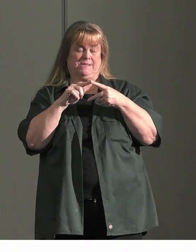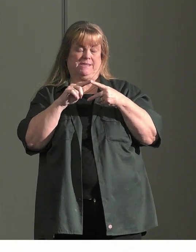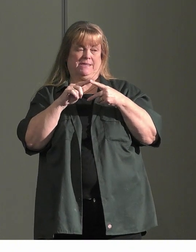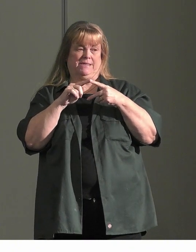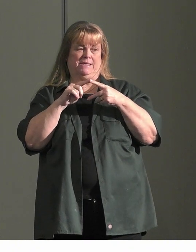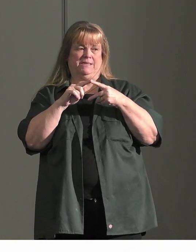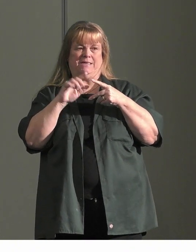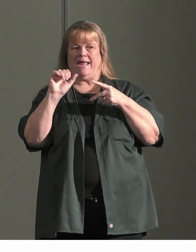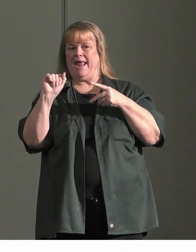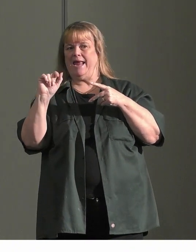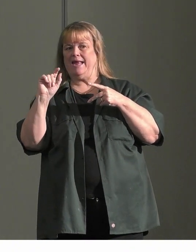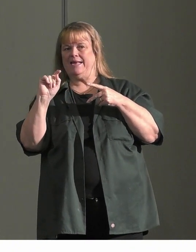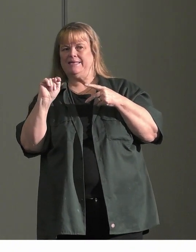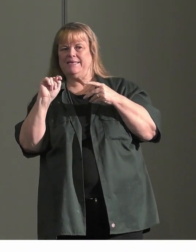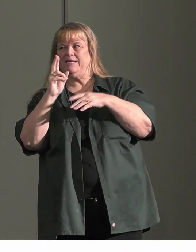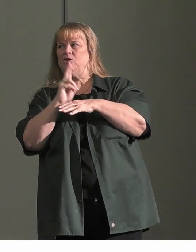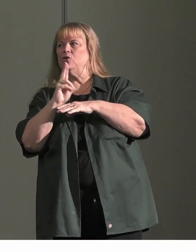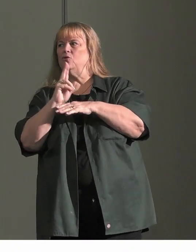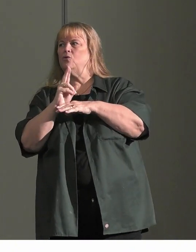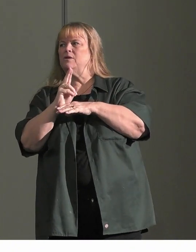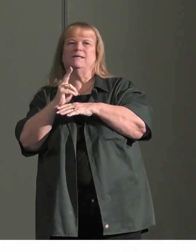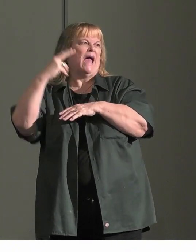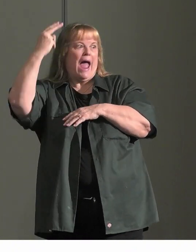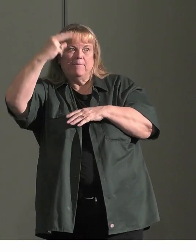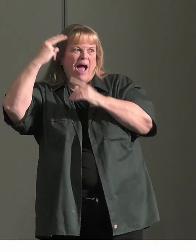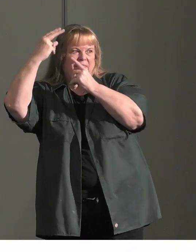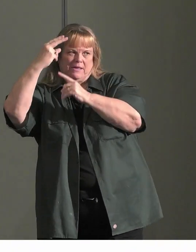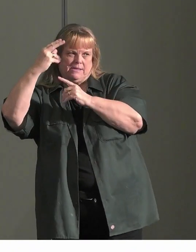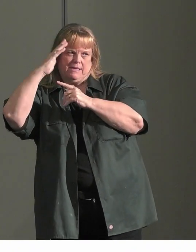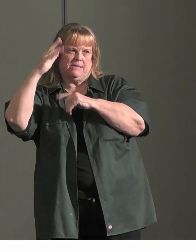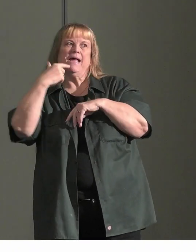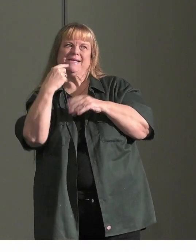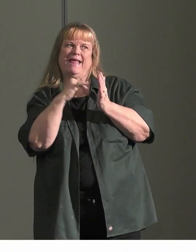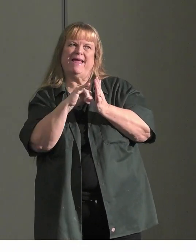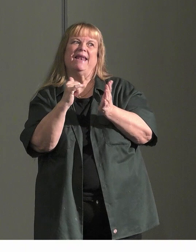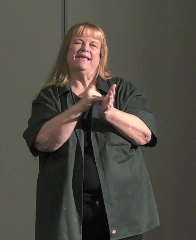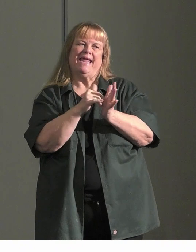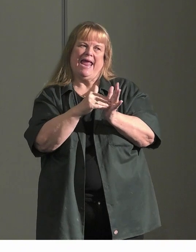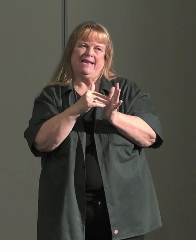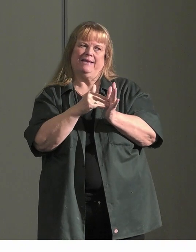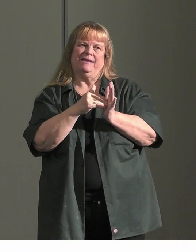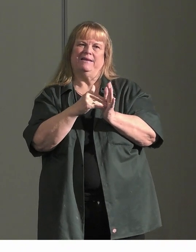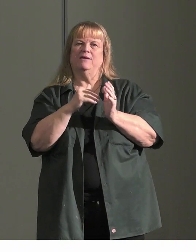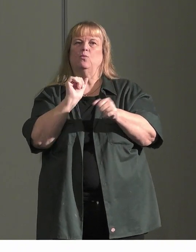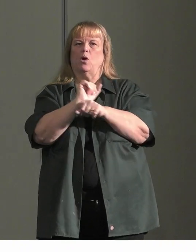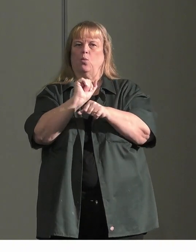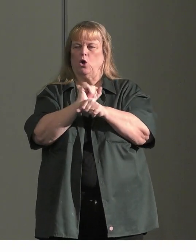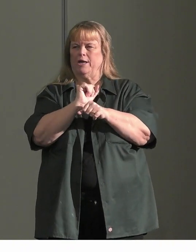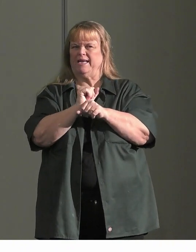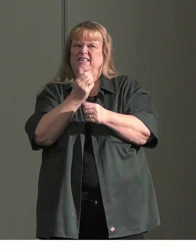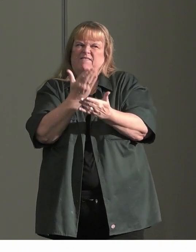AT users uncover more. These are hypothesis. These are things we worked to validate.